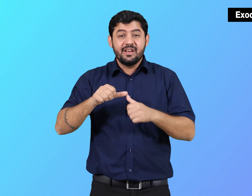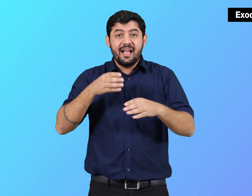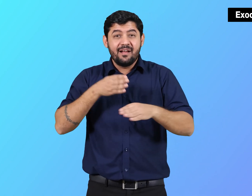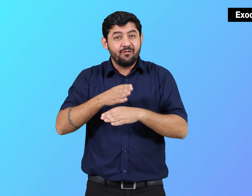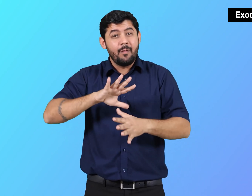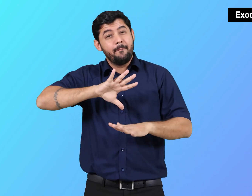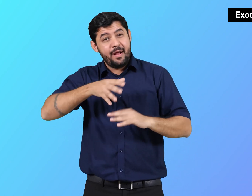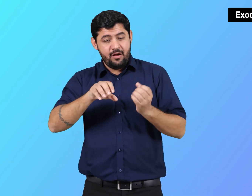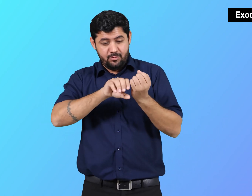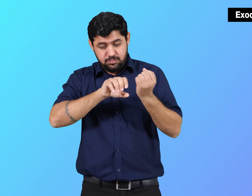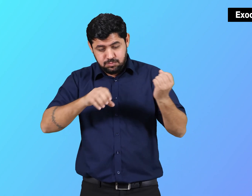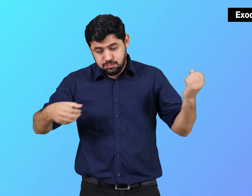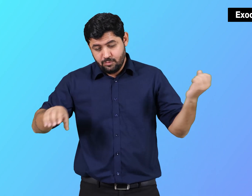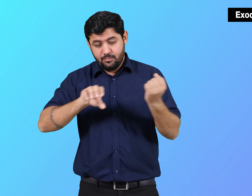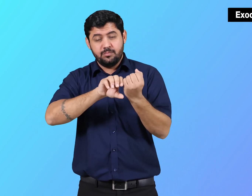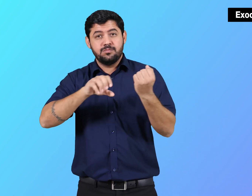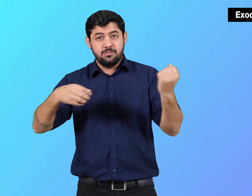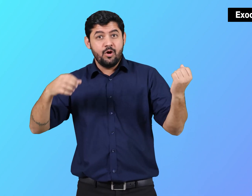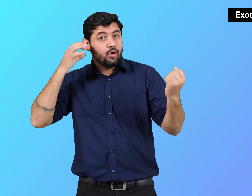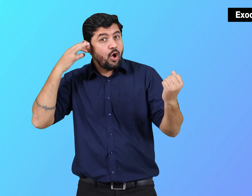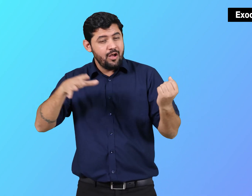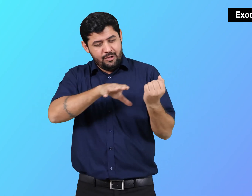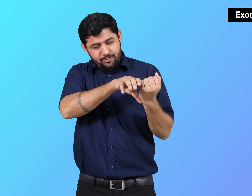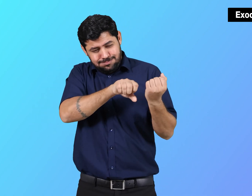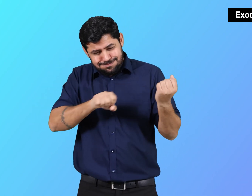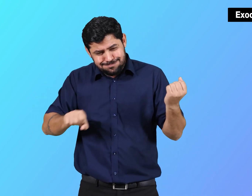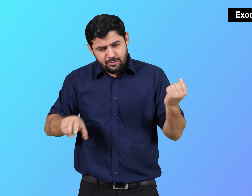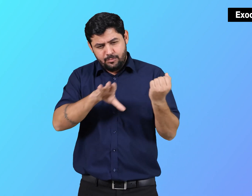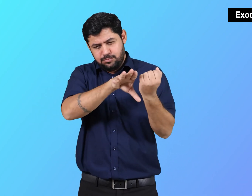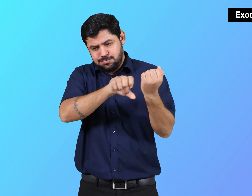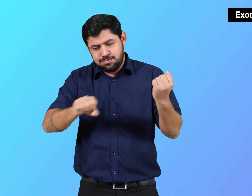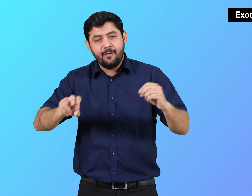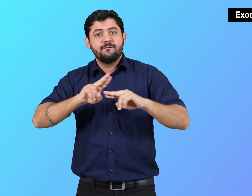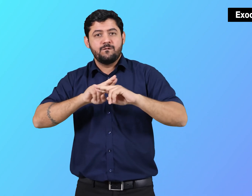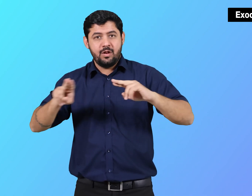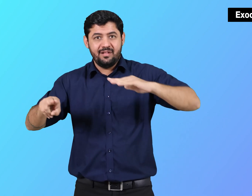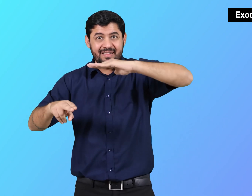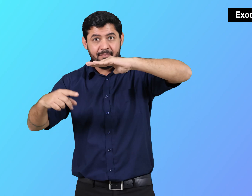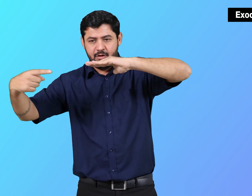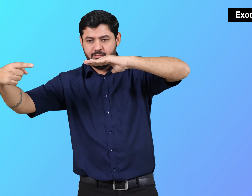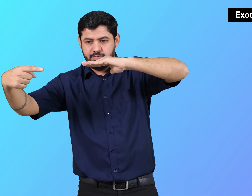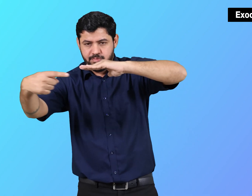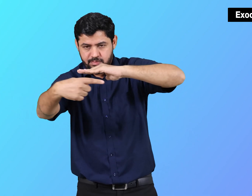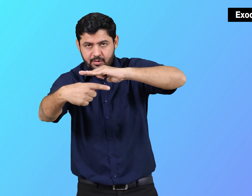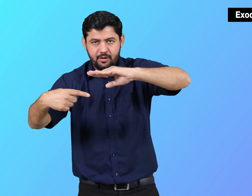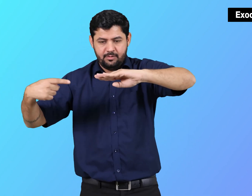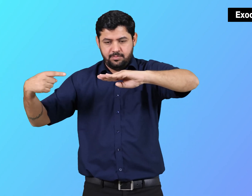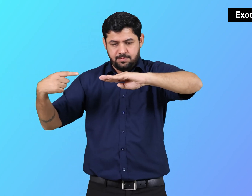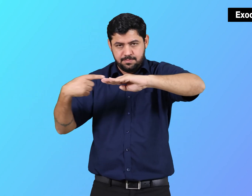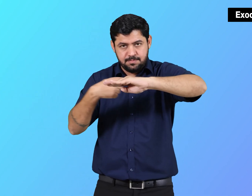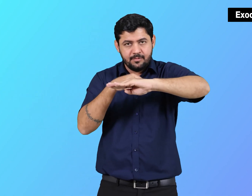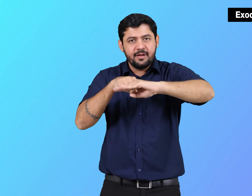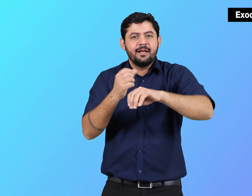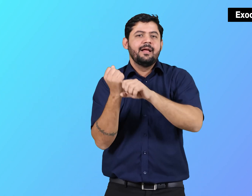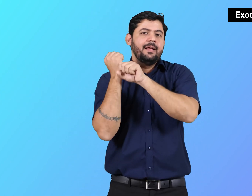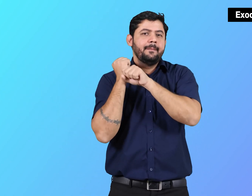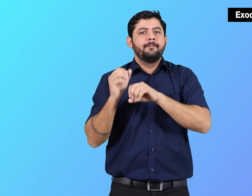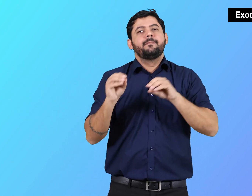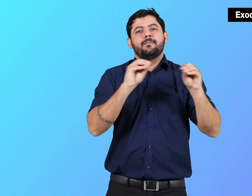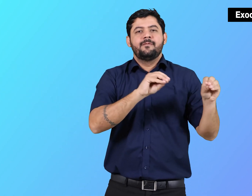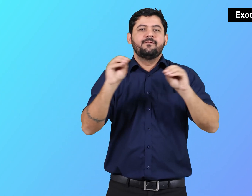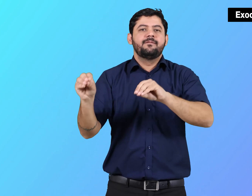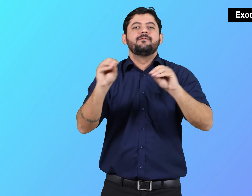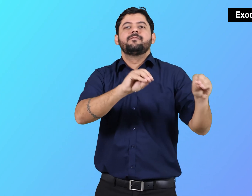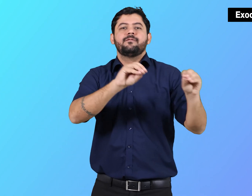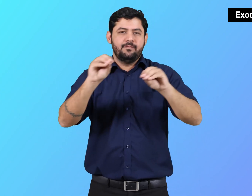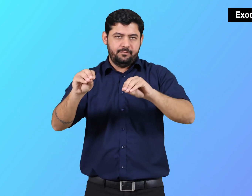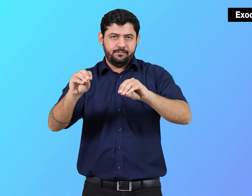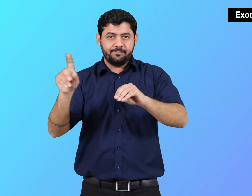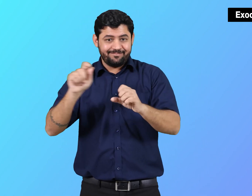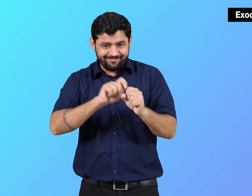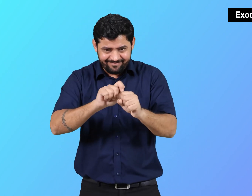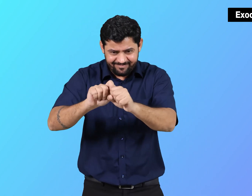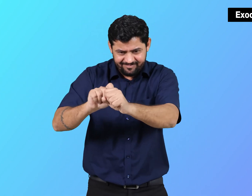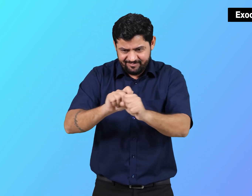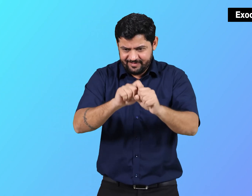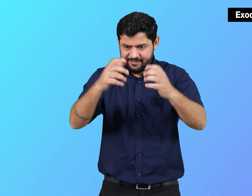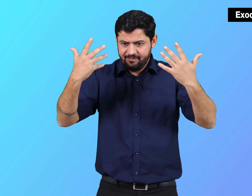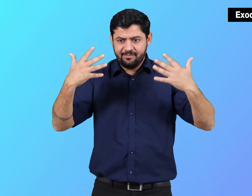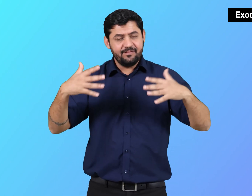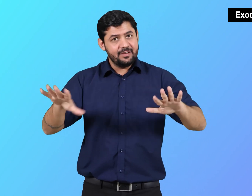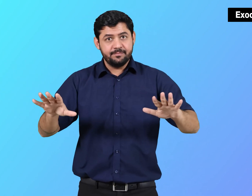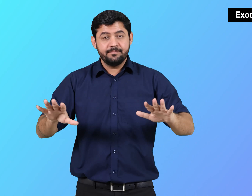He put the rings close to the frame. The rings were to hold the poles used to carry the table. Then he used acacia wood to make the poles for carrying the table. He covered the poles with gold.